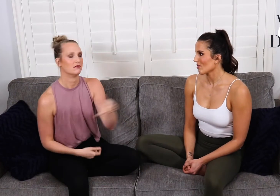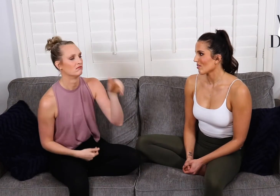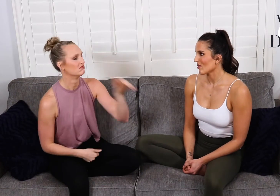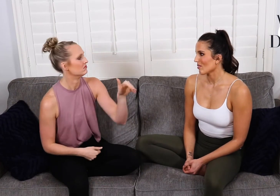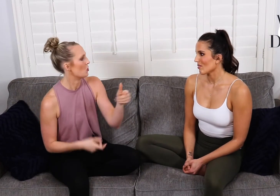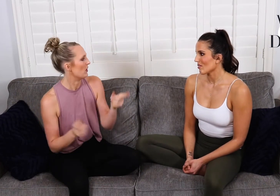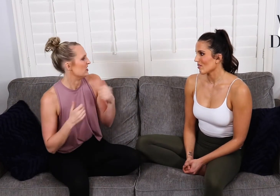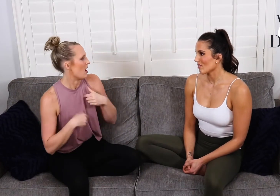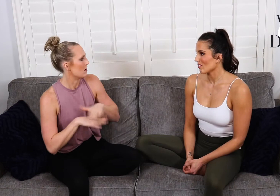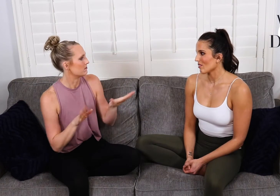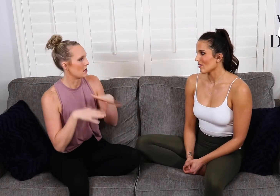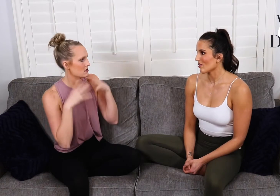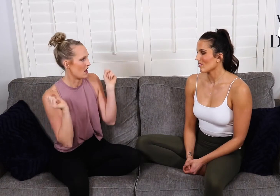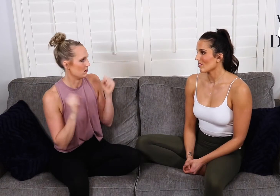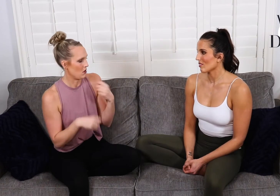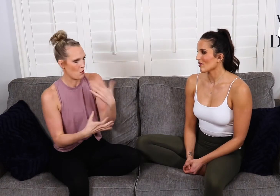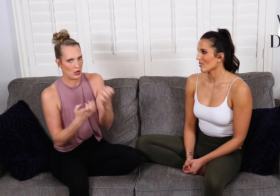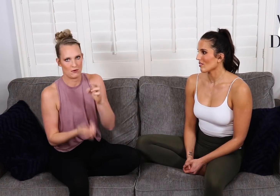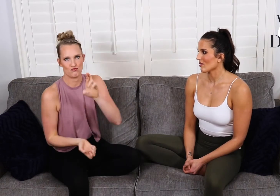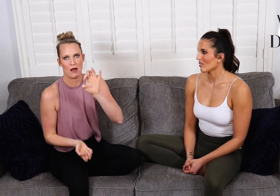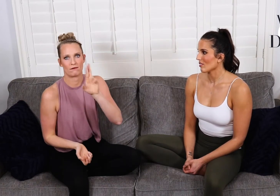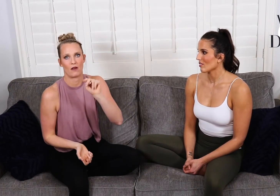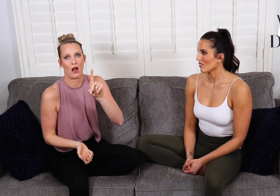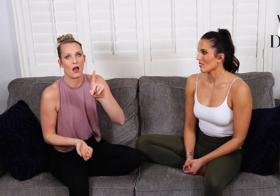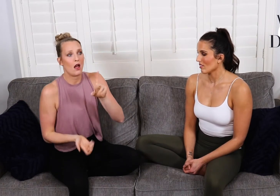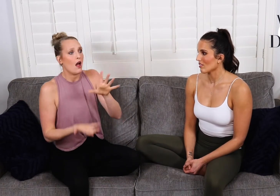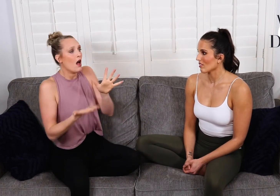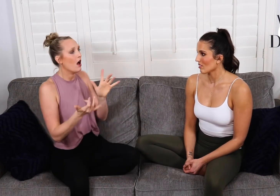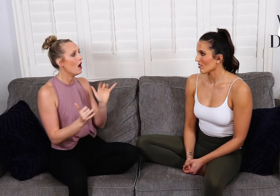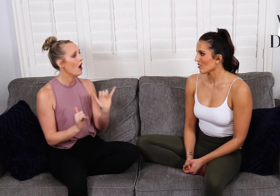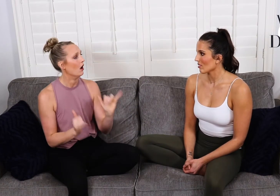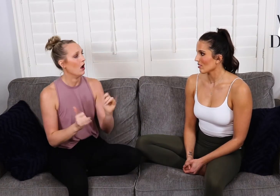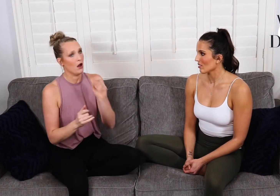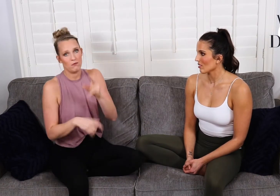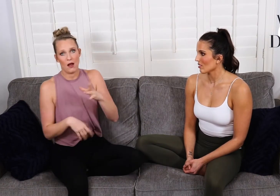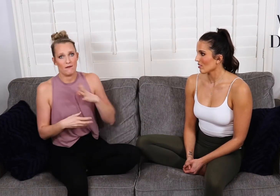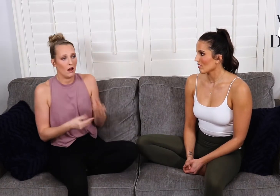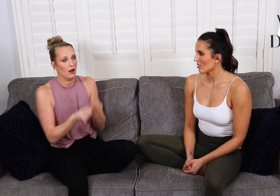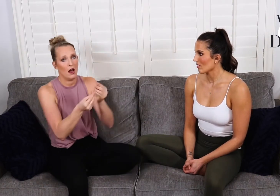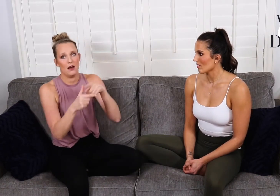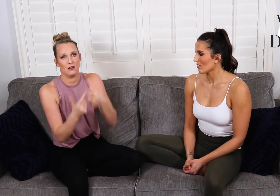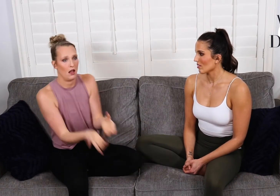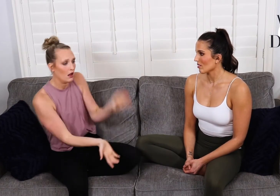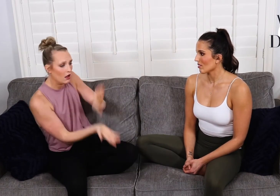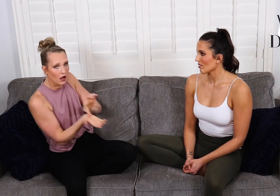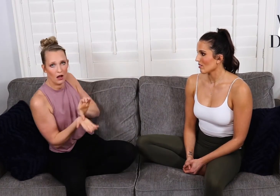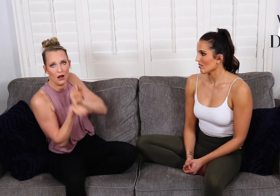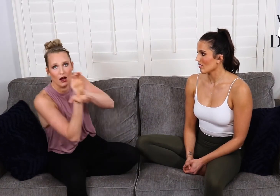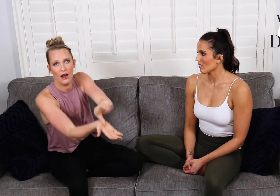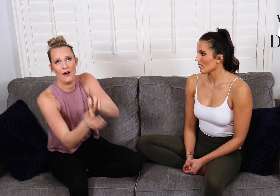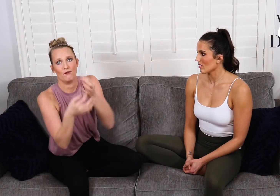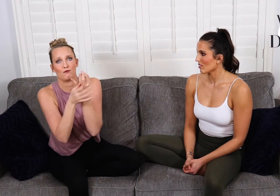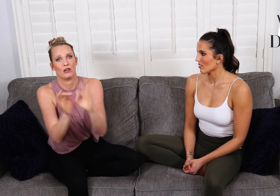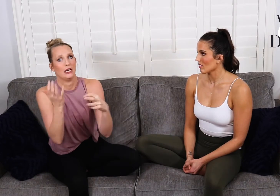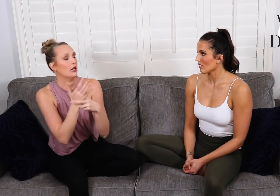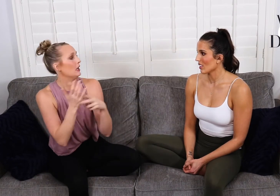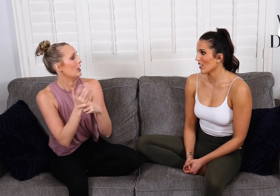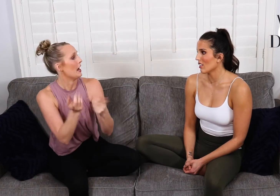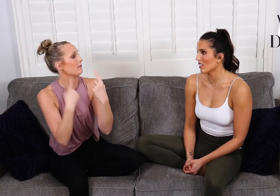So I got up and I walked out and I said I'm done and I want a refund and so they were like, okay. “Are you sure?” They gave me a free ticket to come